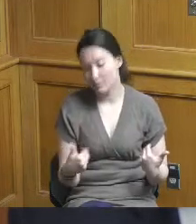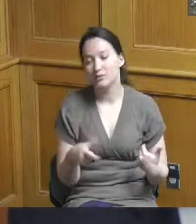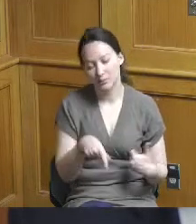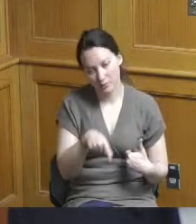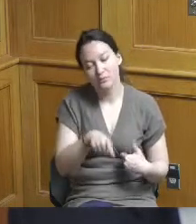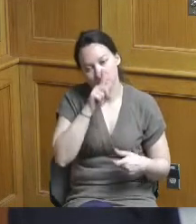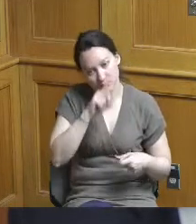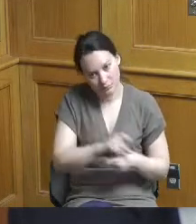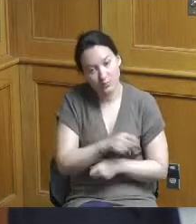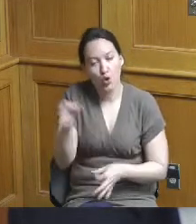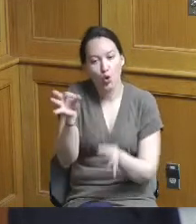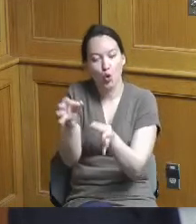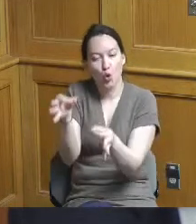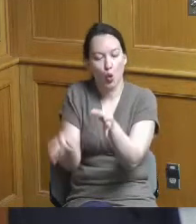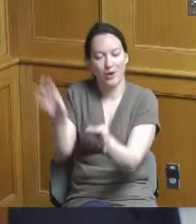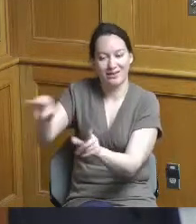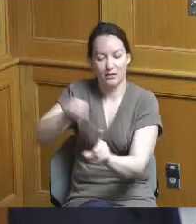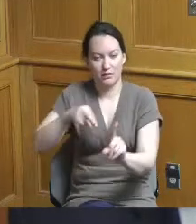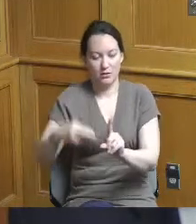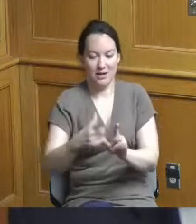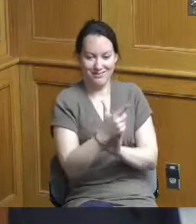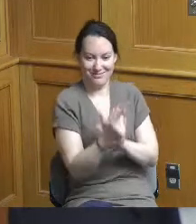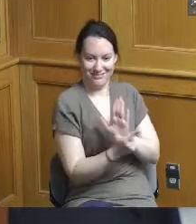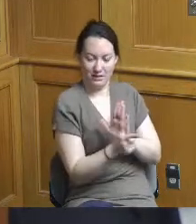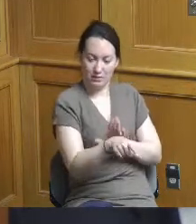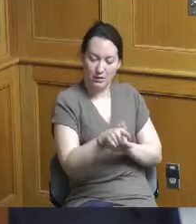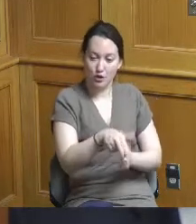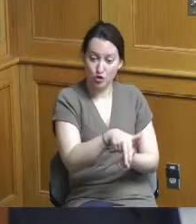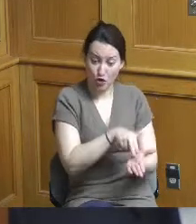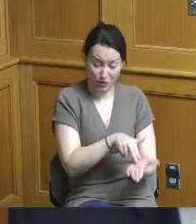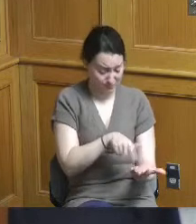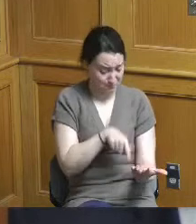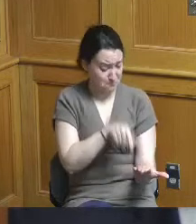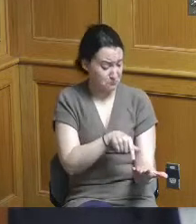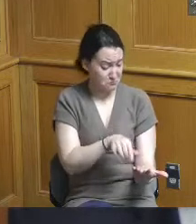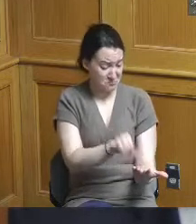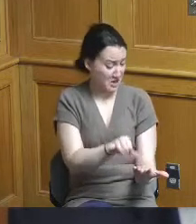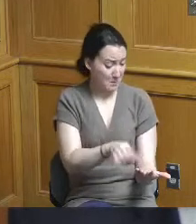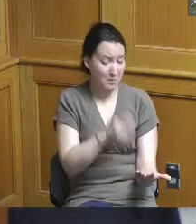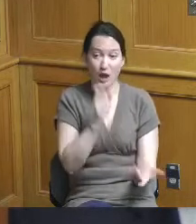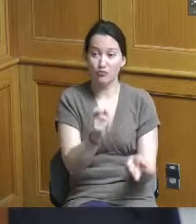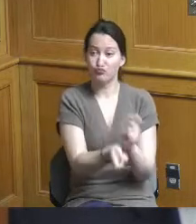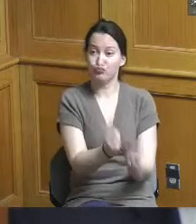the Court's interpretation of the legality of the contract as it stood so that when they indicated